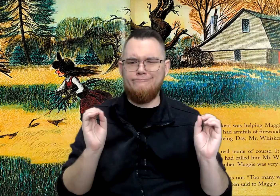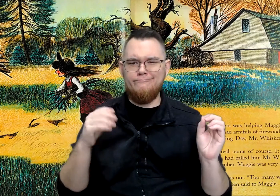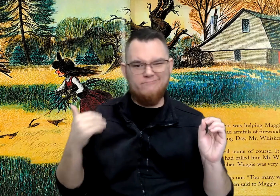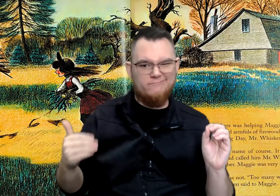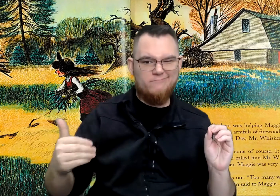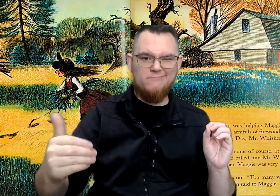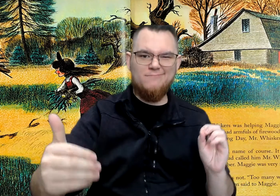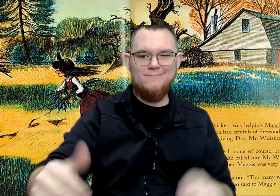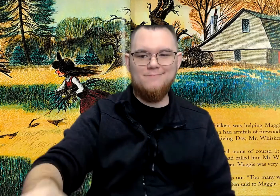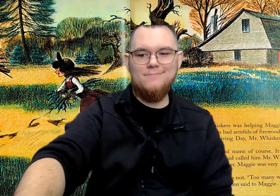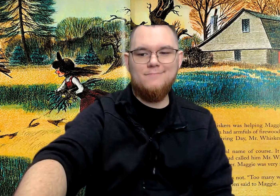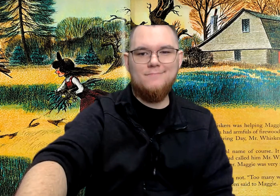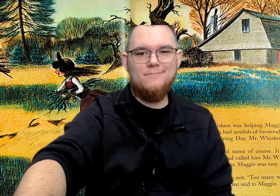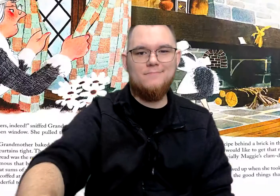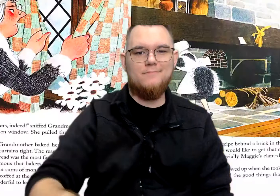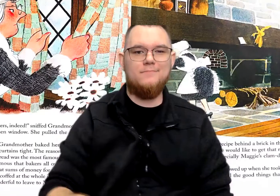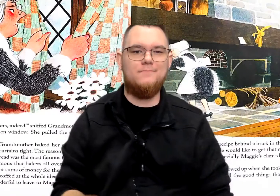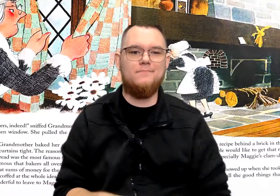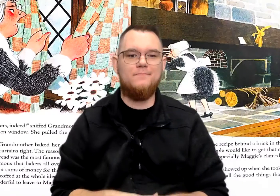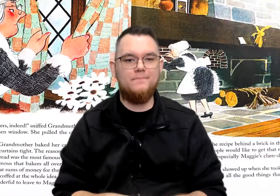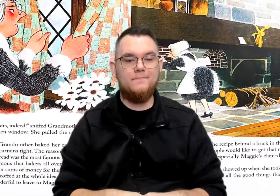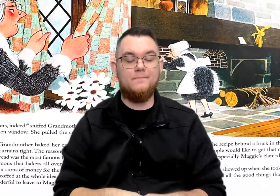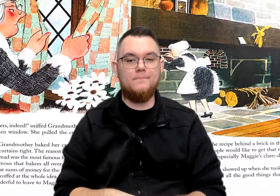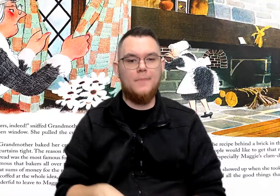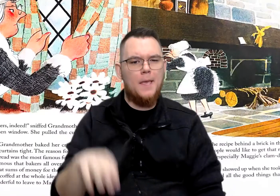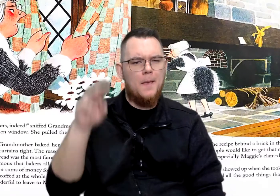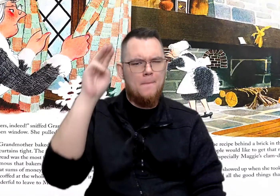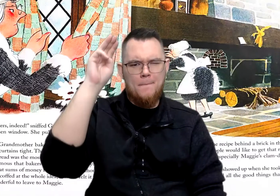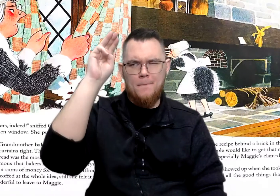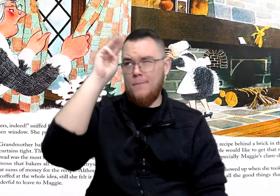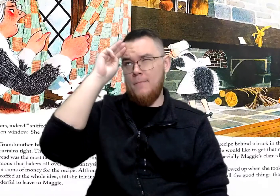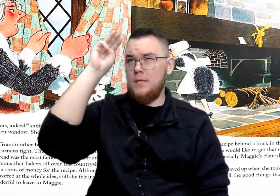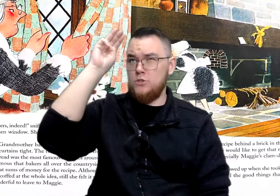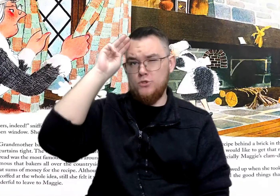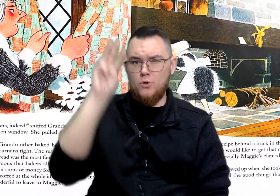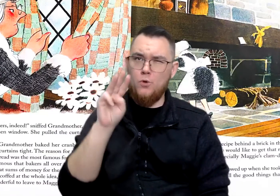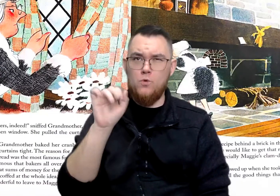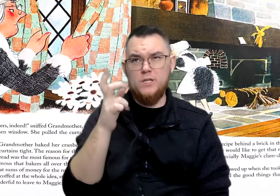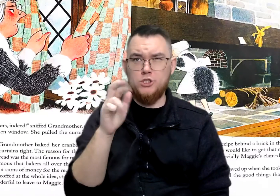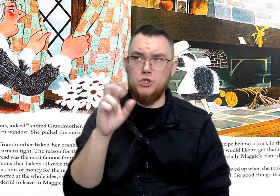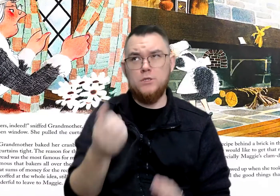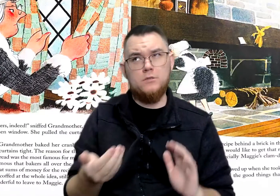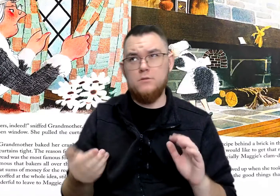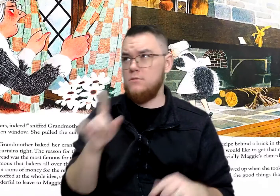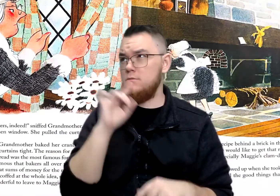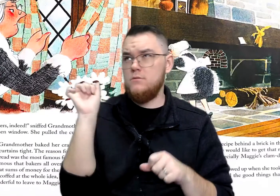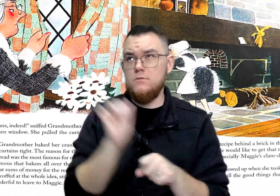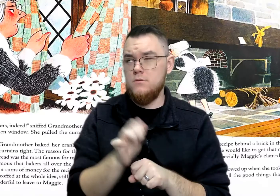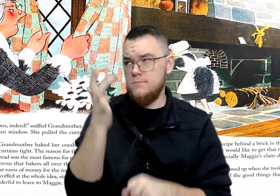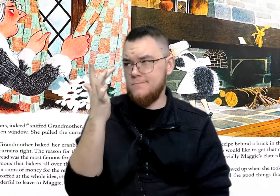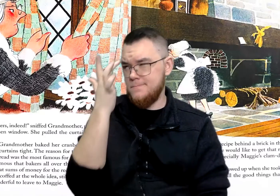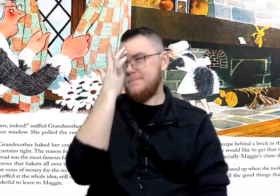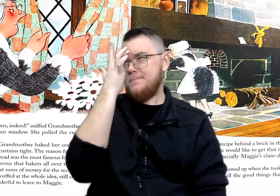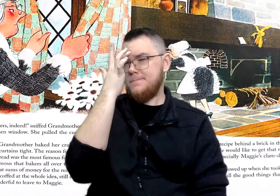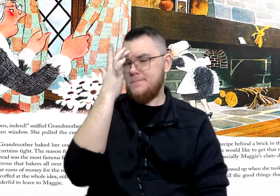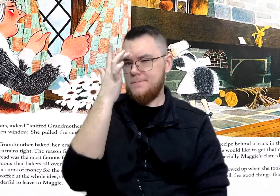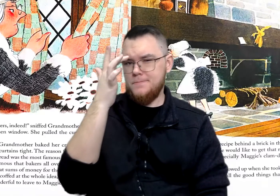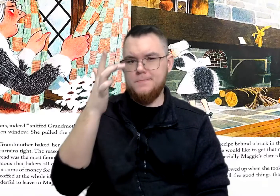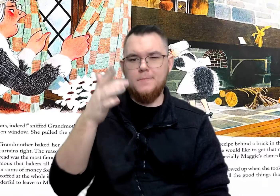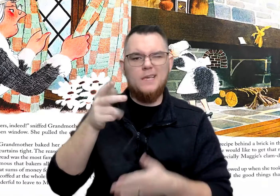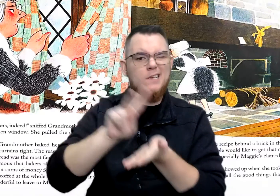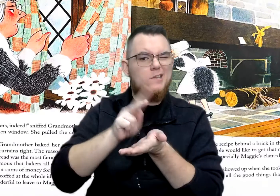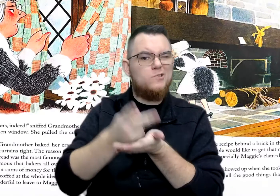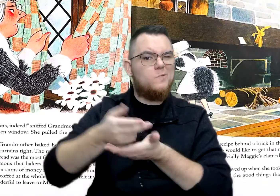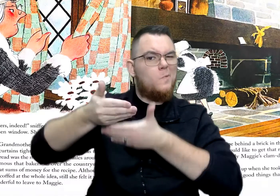“Mr. Whiskers, indeed!” sniffed Grandmother, peeking from her kitchen window.